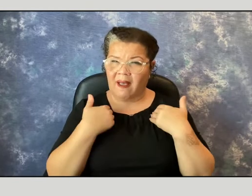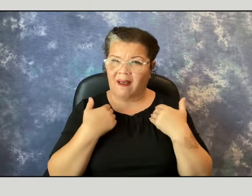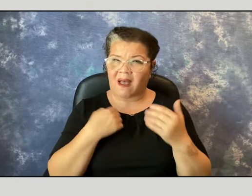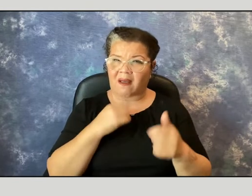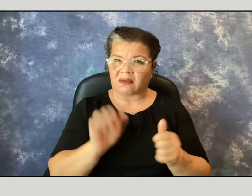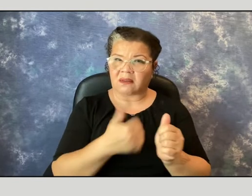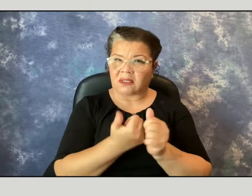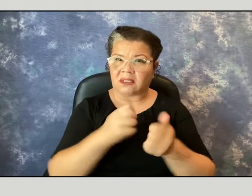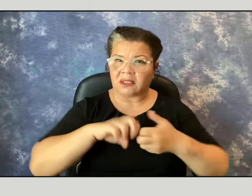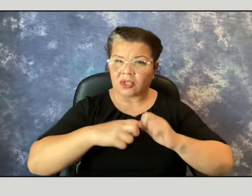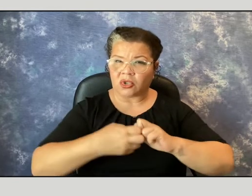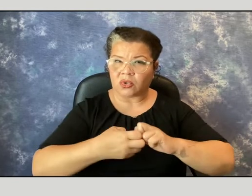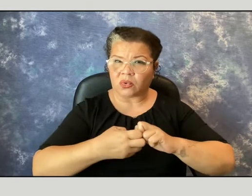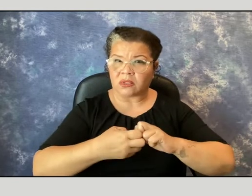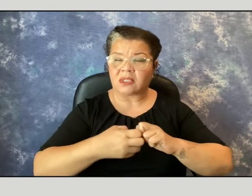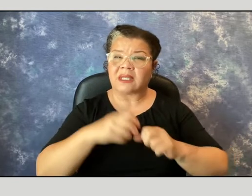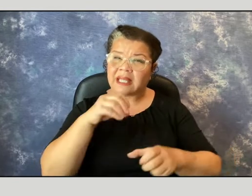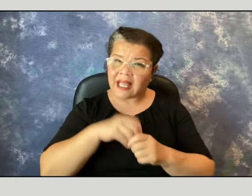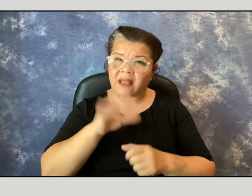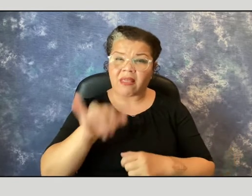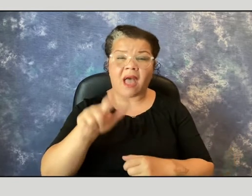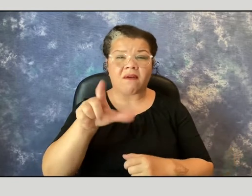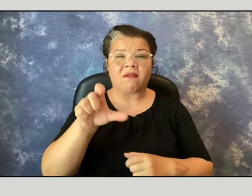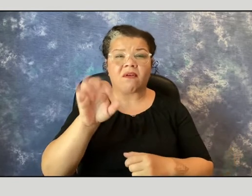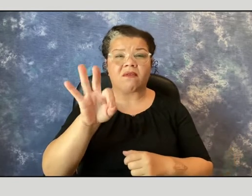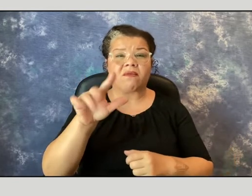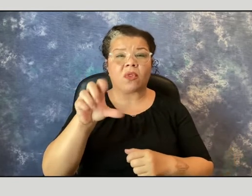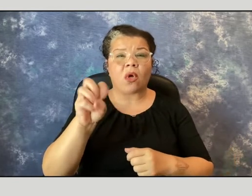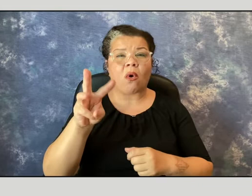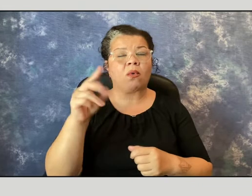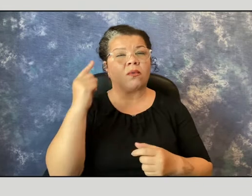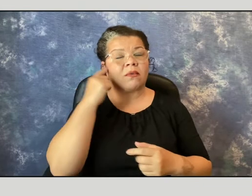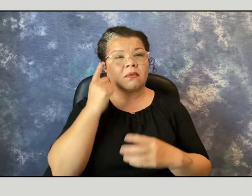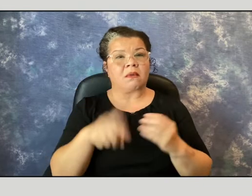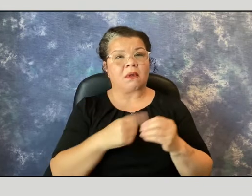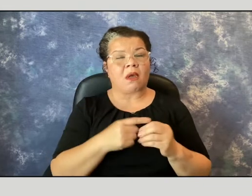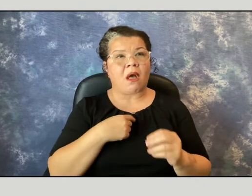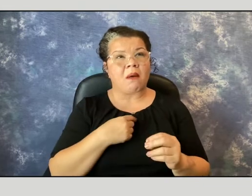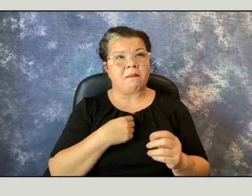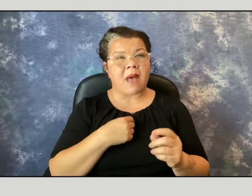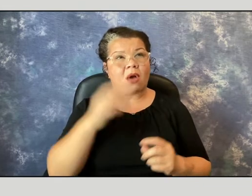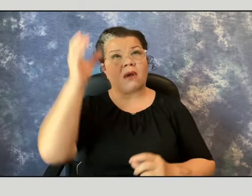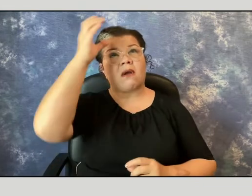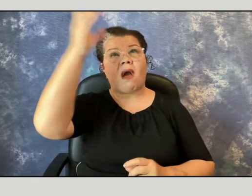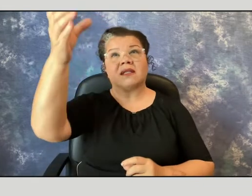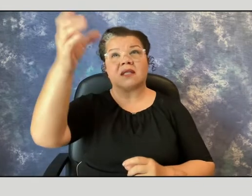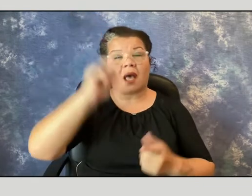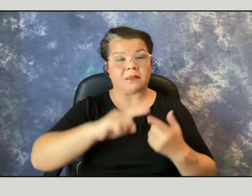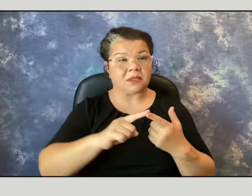We are also interested in conceptions of and conversations about race in Puerto Rico,